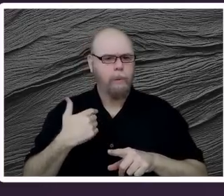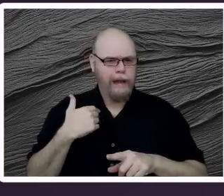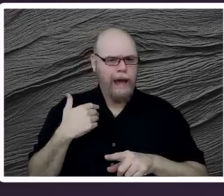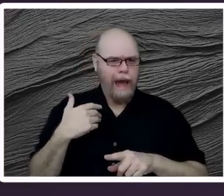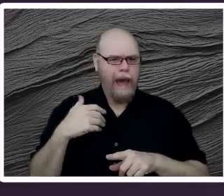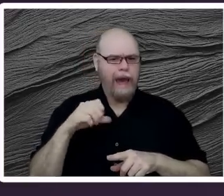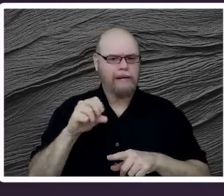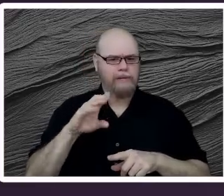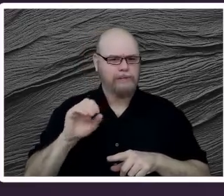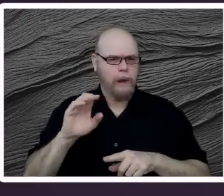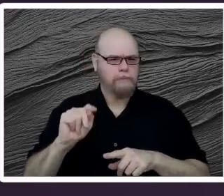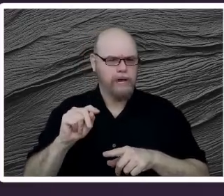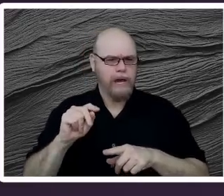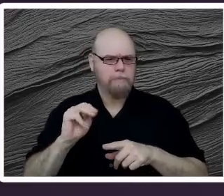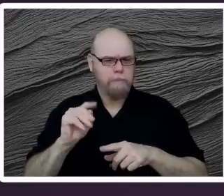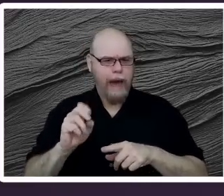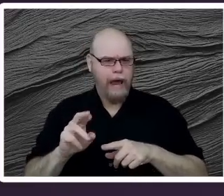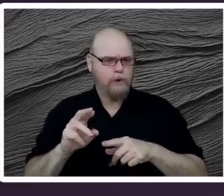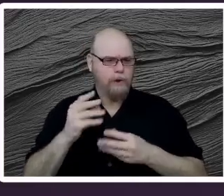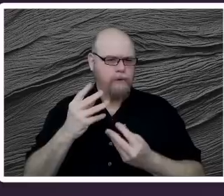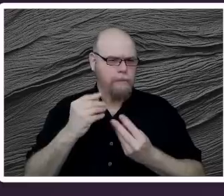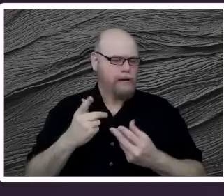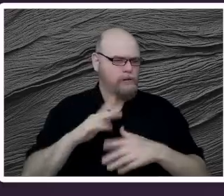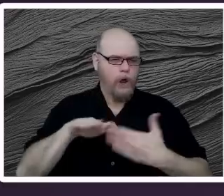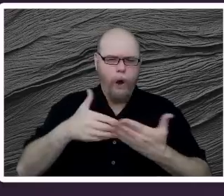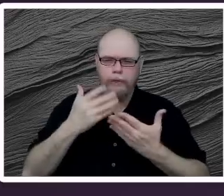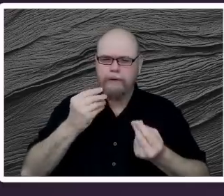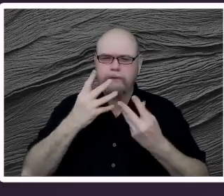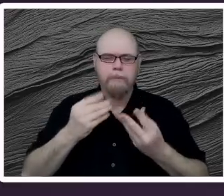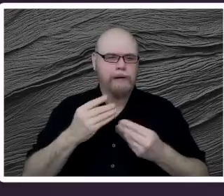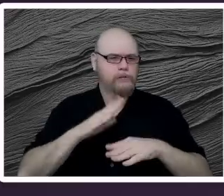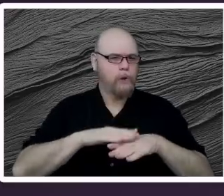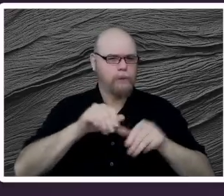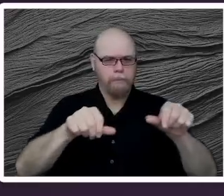in all of the information we put on the poster, and that's either an expert at the Smithsonian,